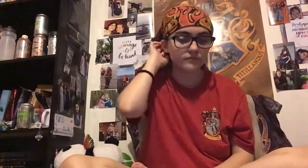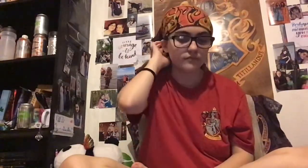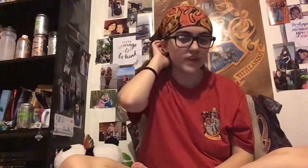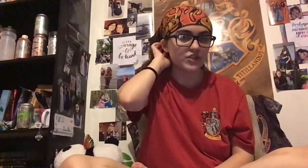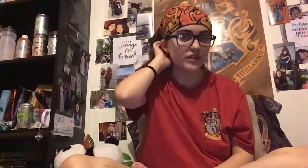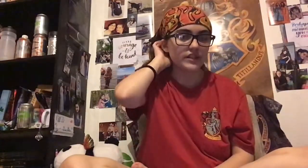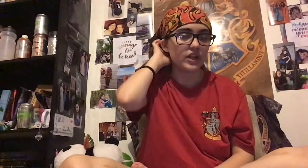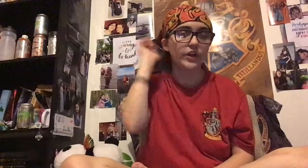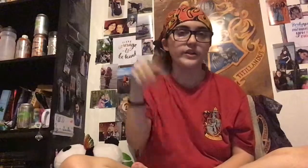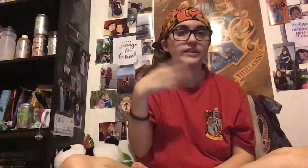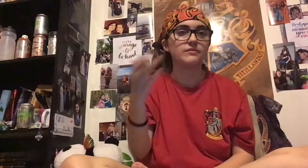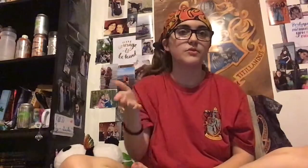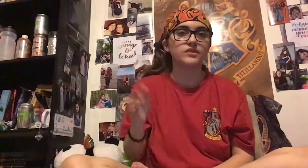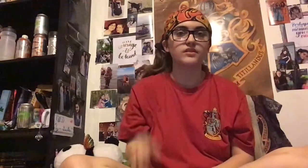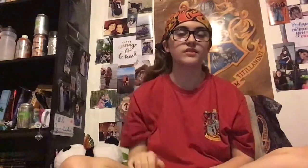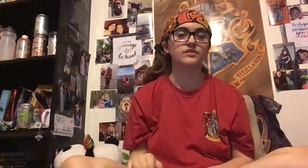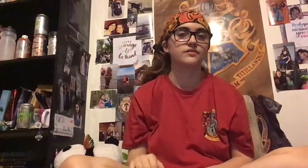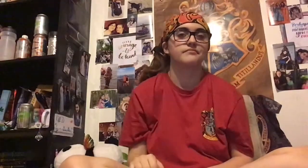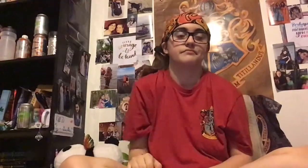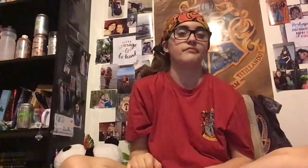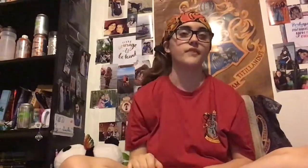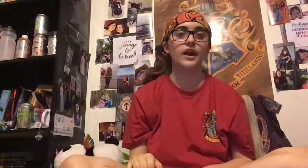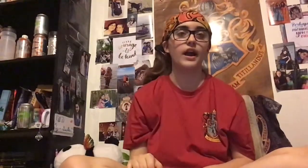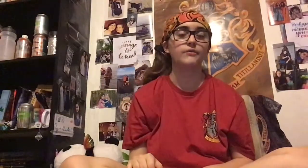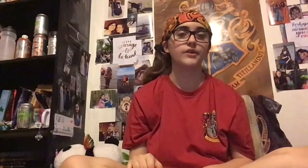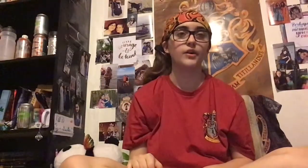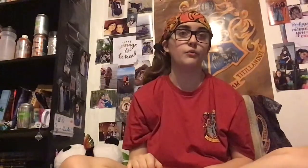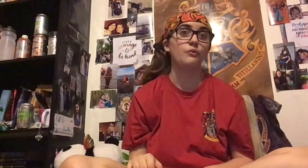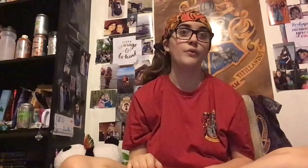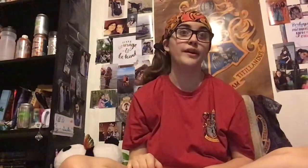As you can tell I already did the music couse I thought why not?